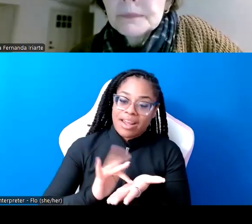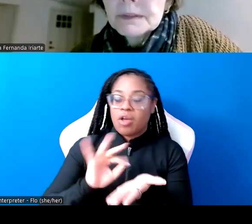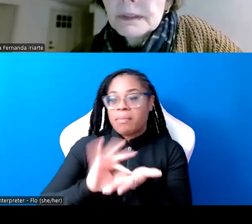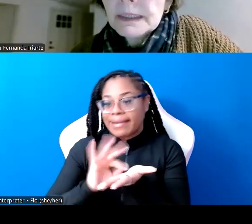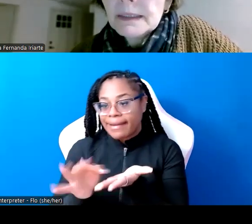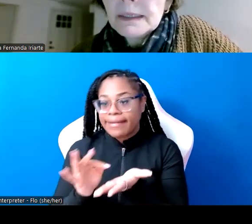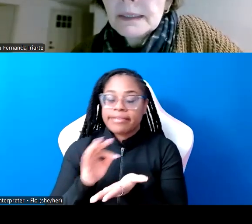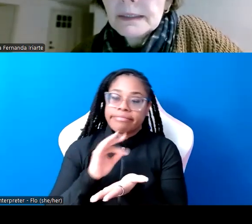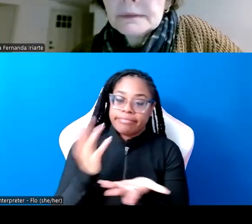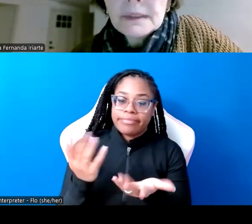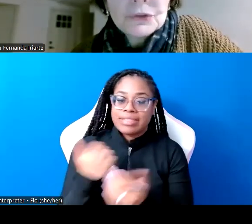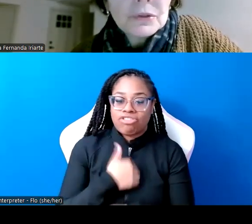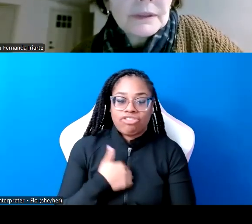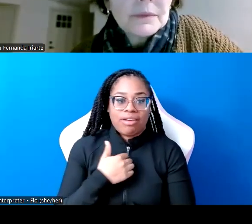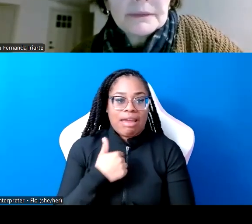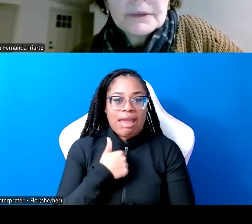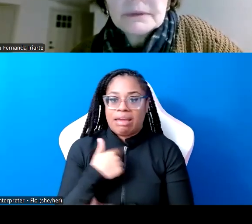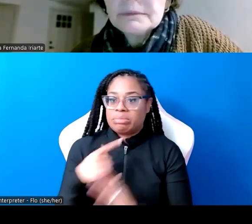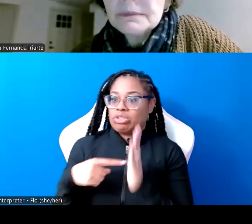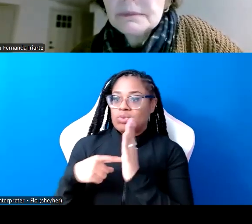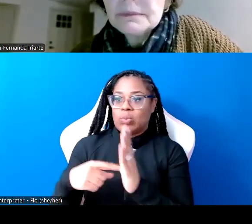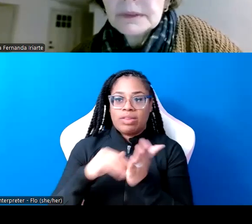sorry, I, I was showing the waiver before in it.